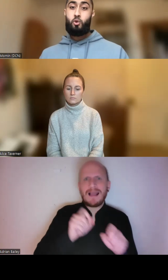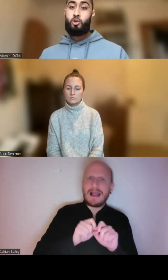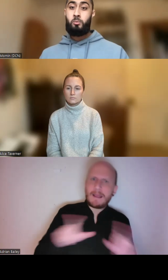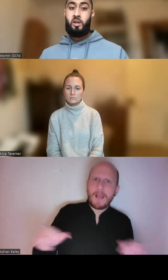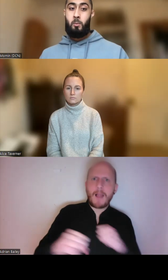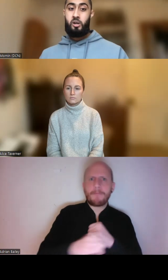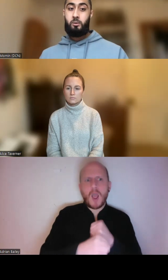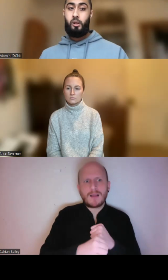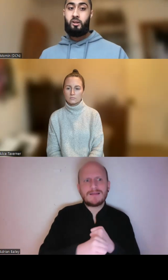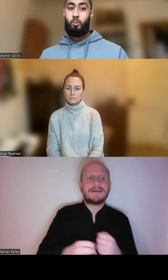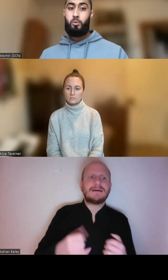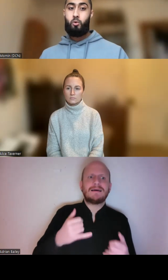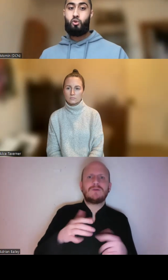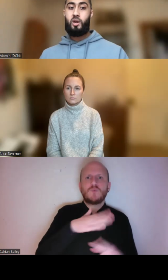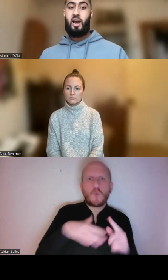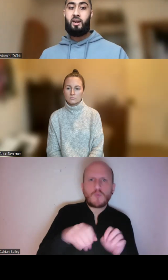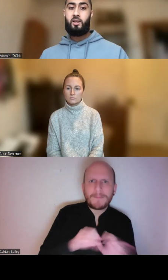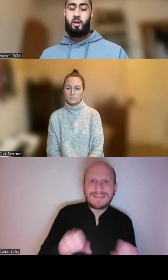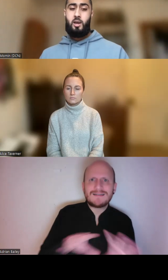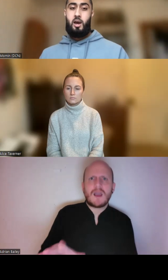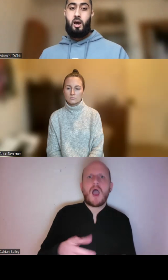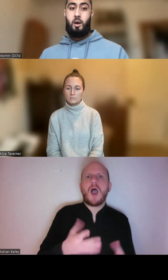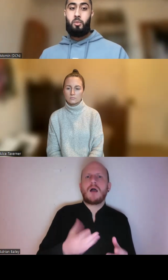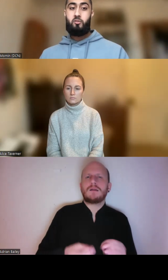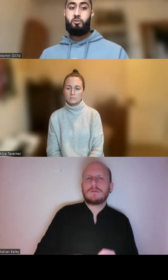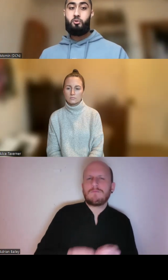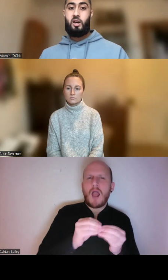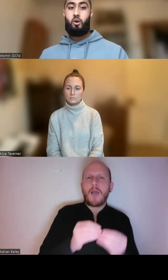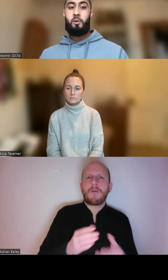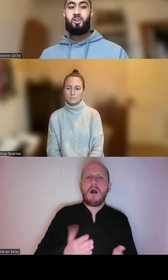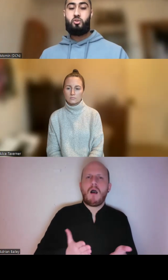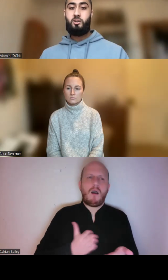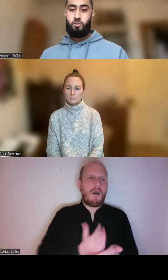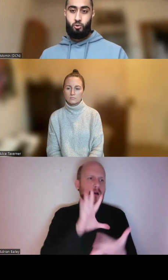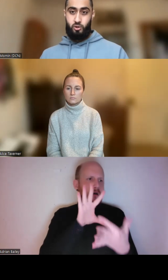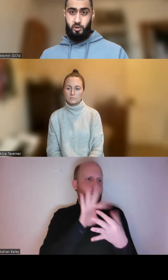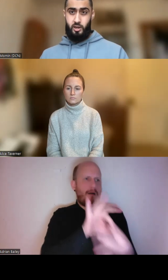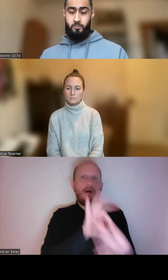social media marketing, building up those organic views that come naturally to your social media.